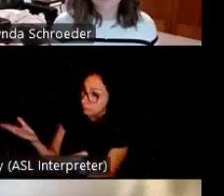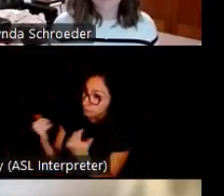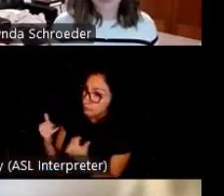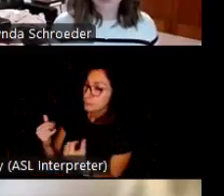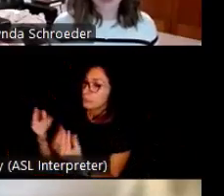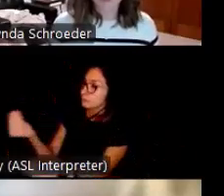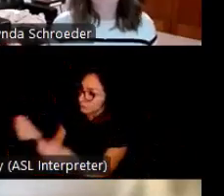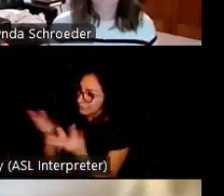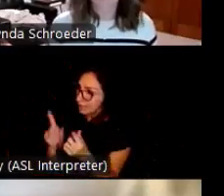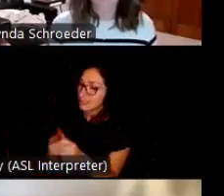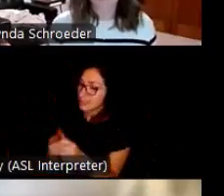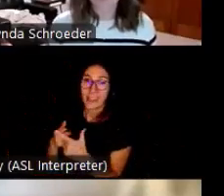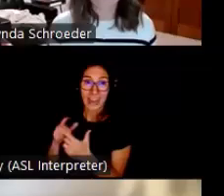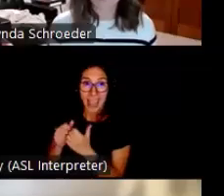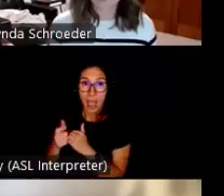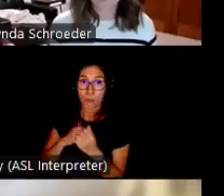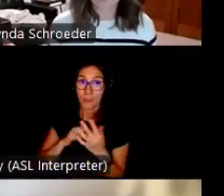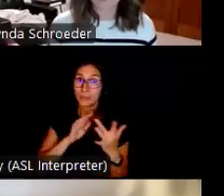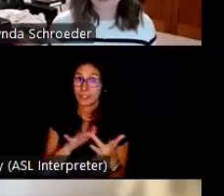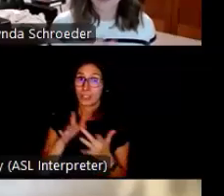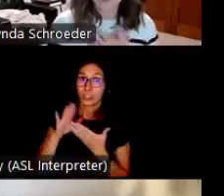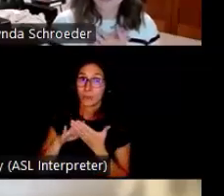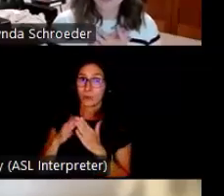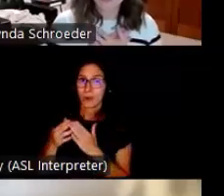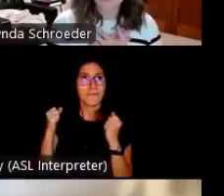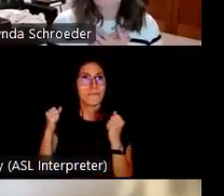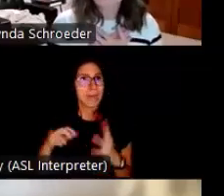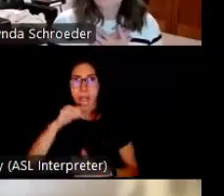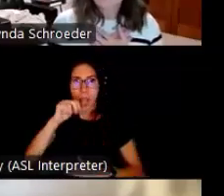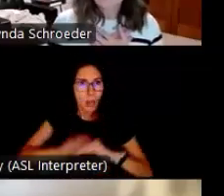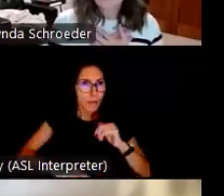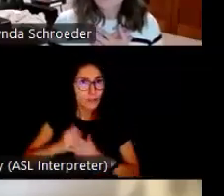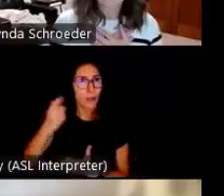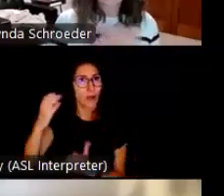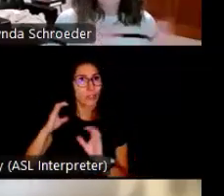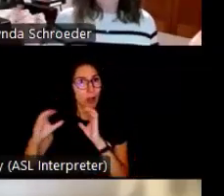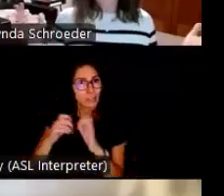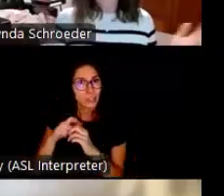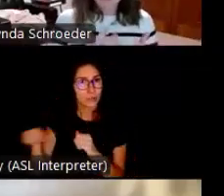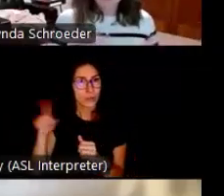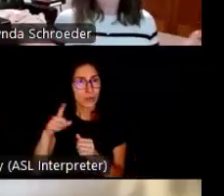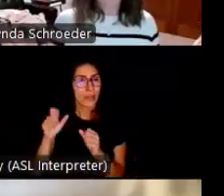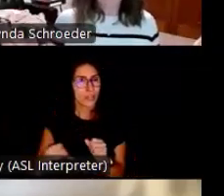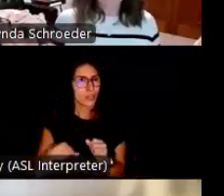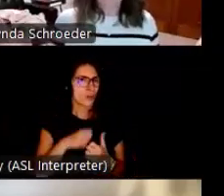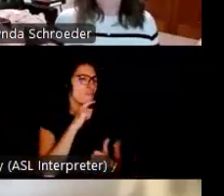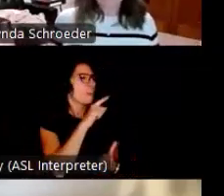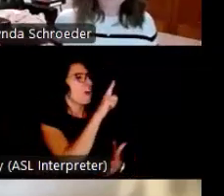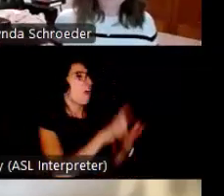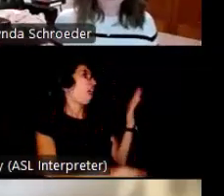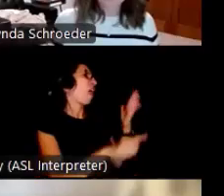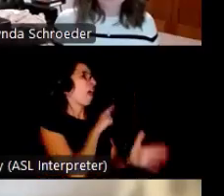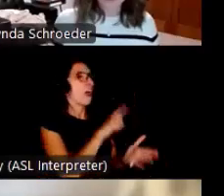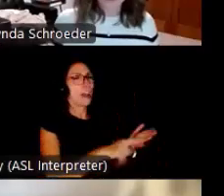And we had really uncomfortable conversations where they got to belittle academia and education. And we allowed them to.